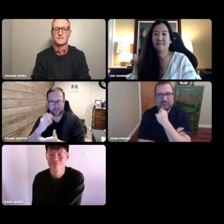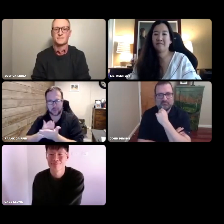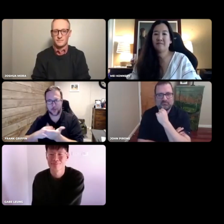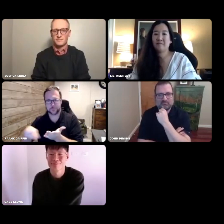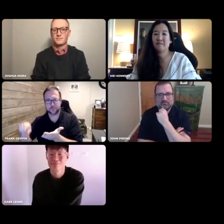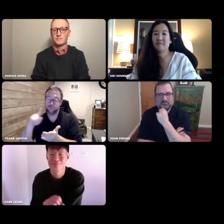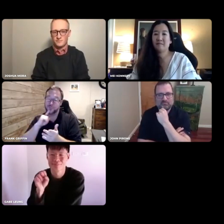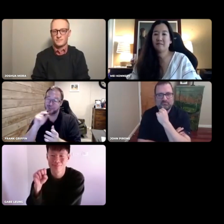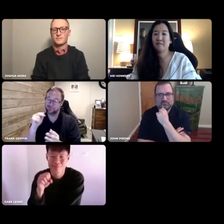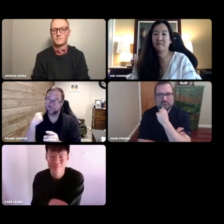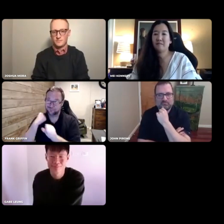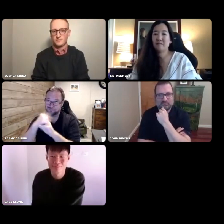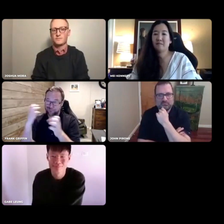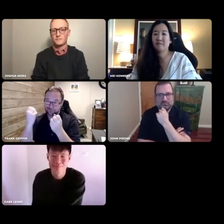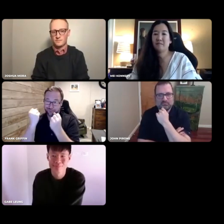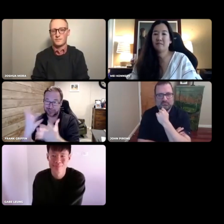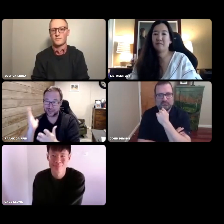There's a lot more to the conversation.